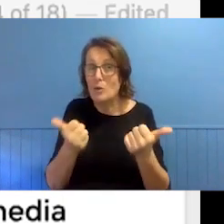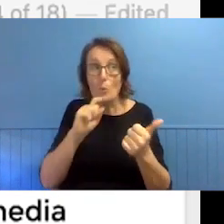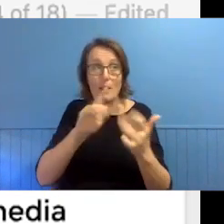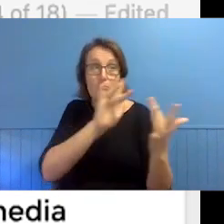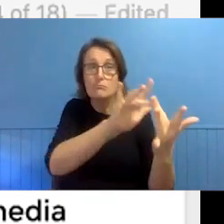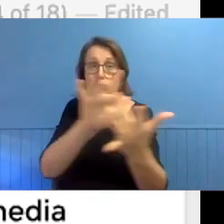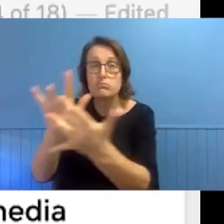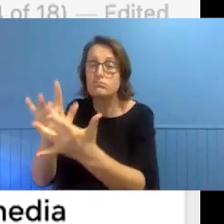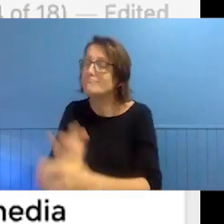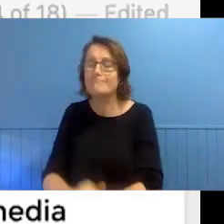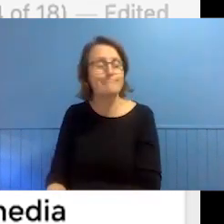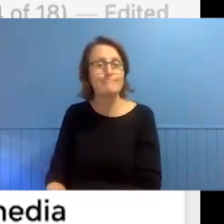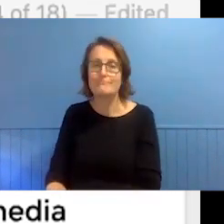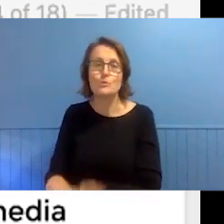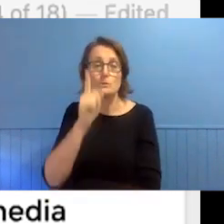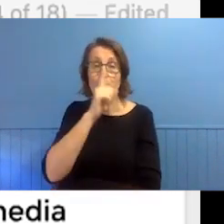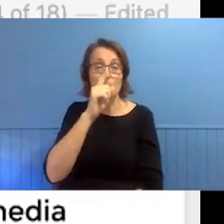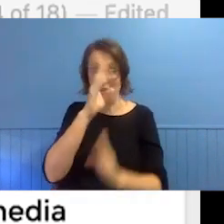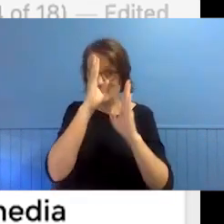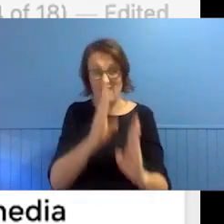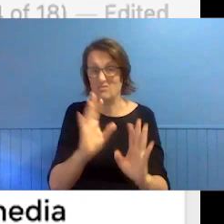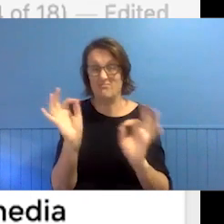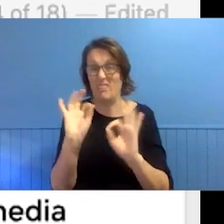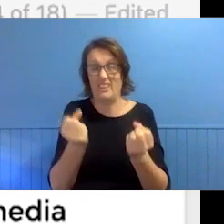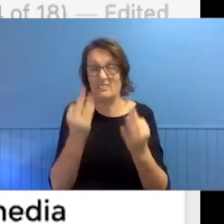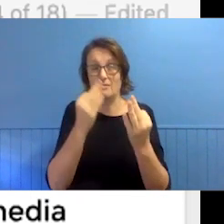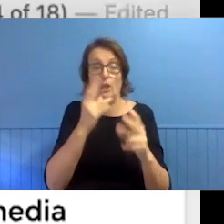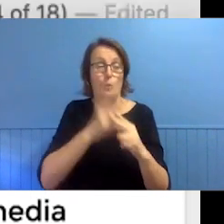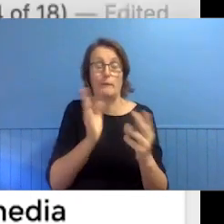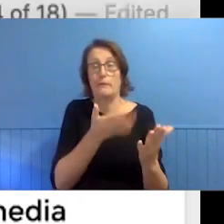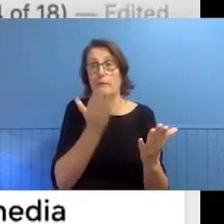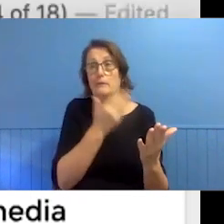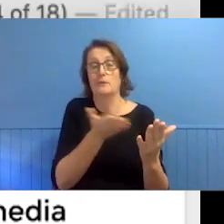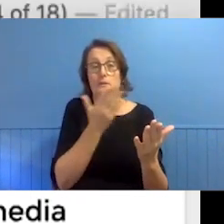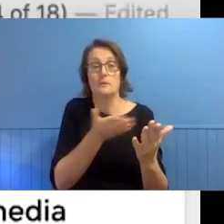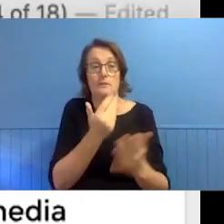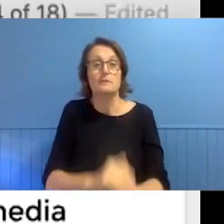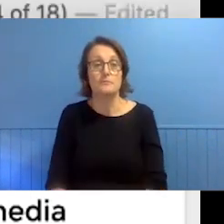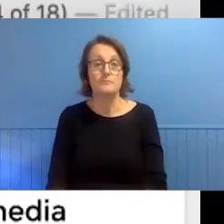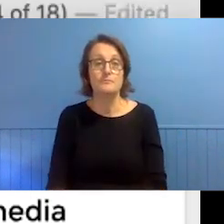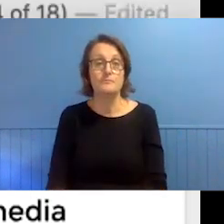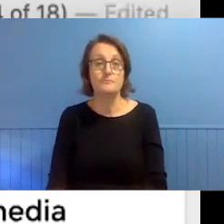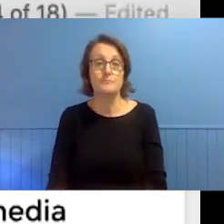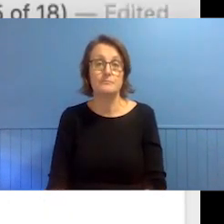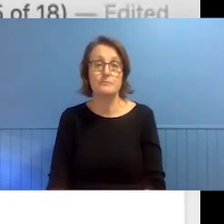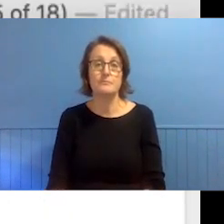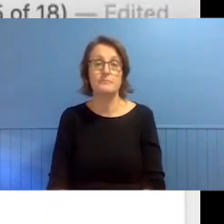in a moment. I think one thing to say - let me click on this.